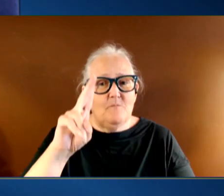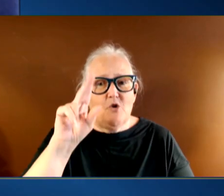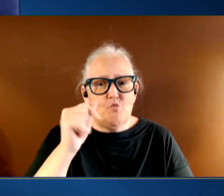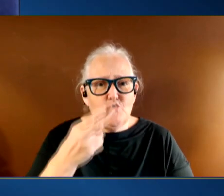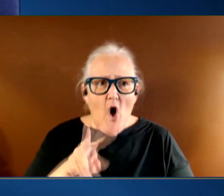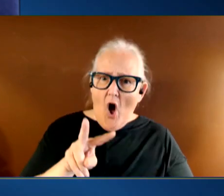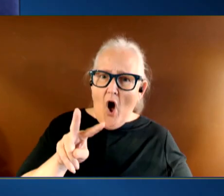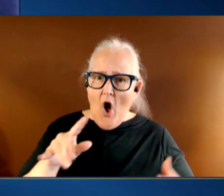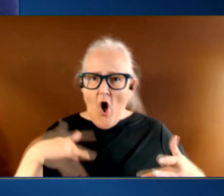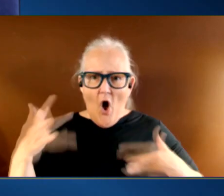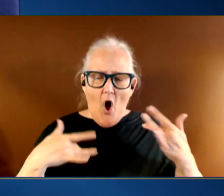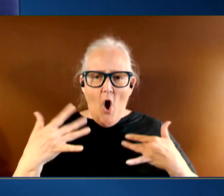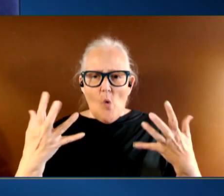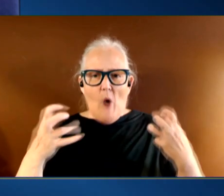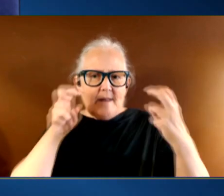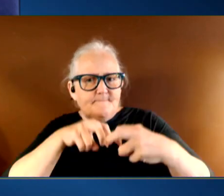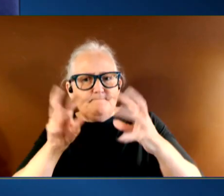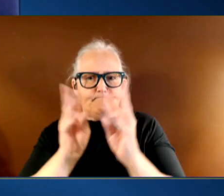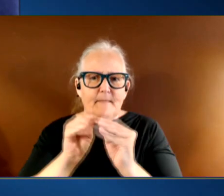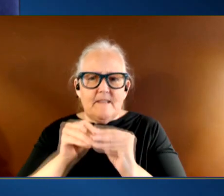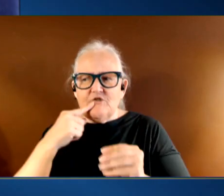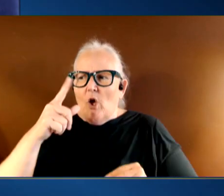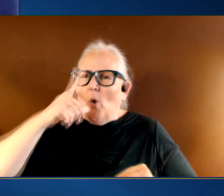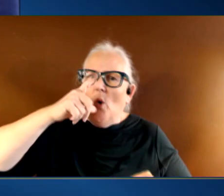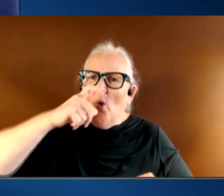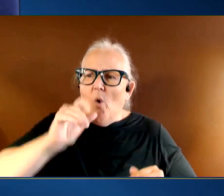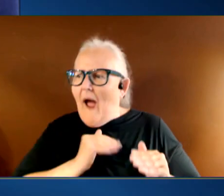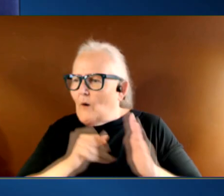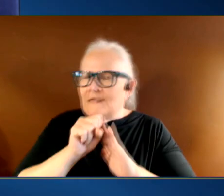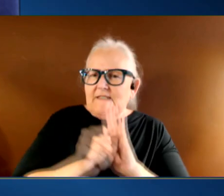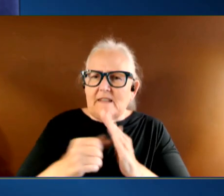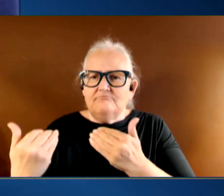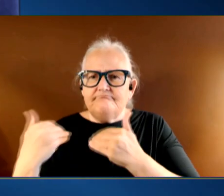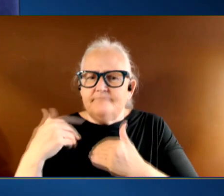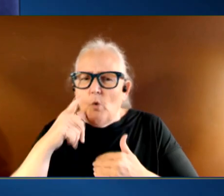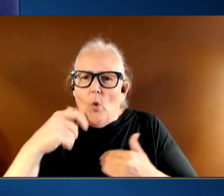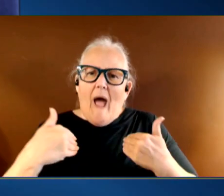us. And they wanted to know who in their state had sickle cell, and where could they learn from. And